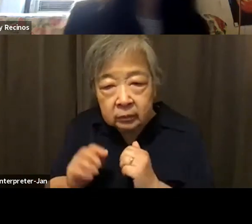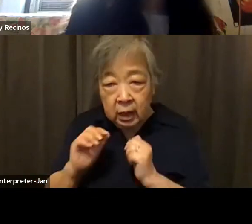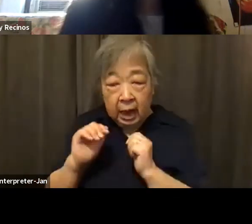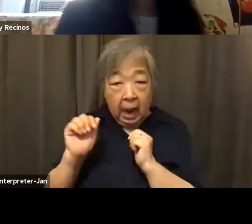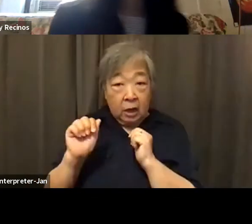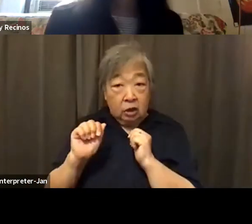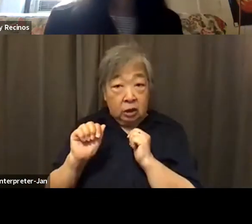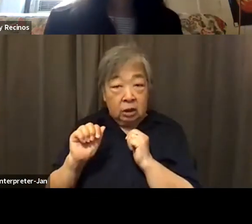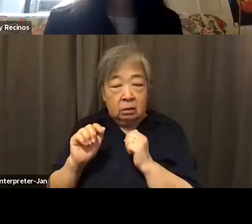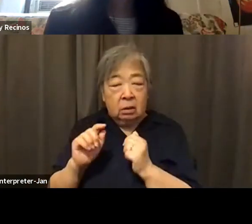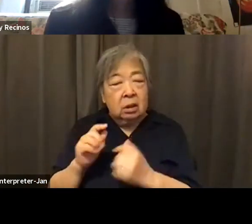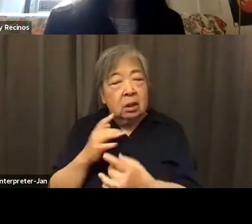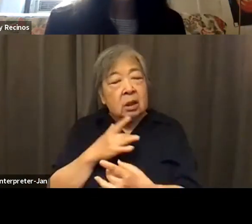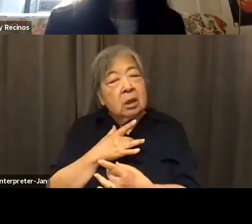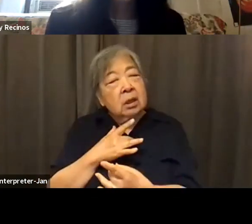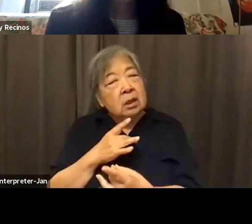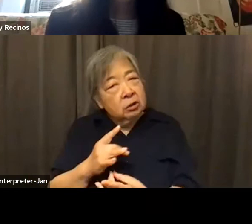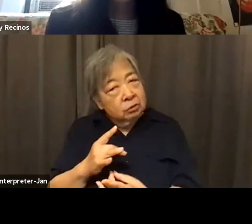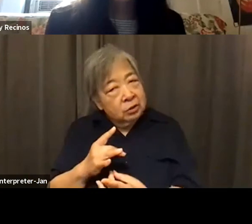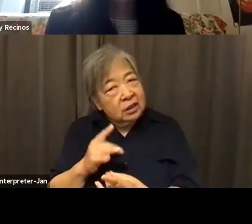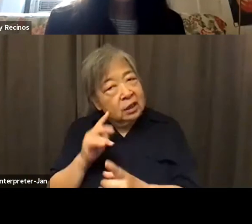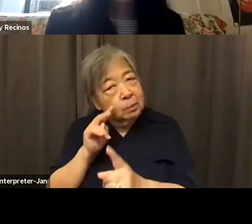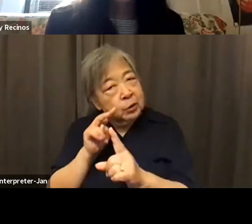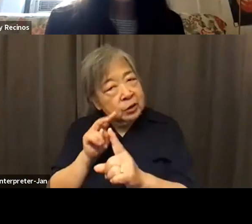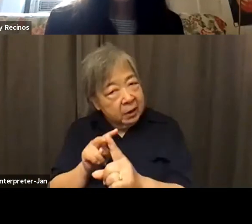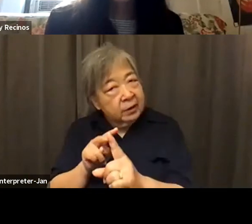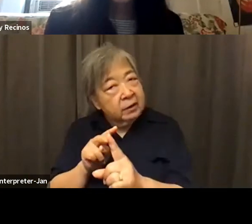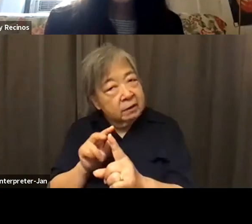That's a really interesting take on it and perspective and just trying to see things